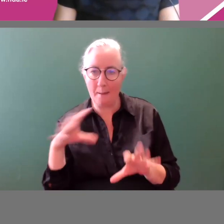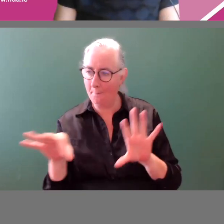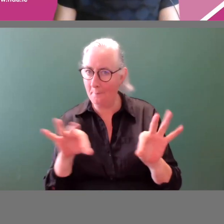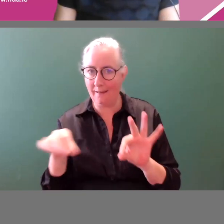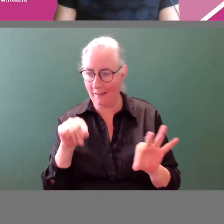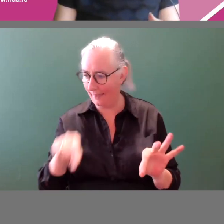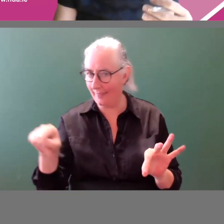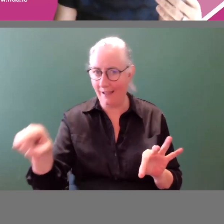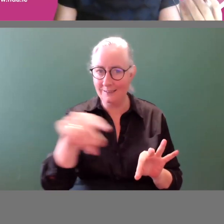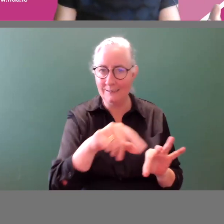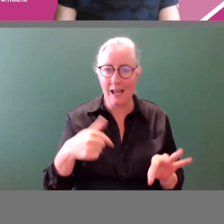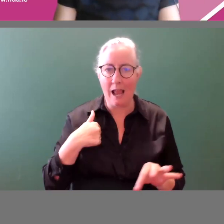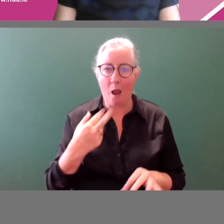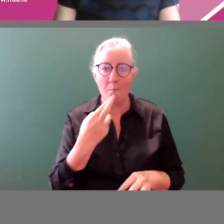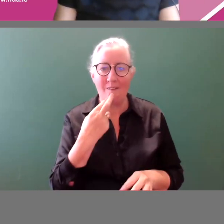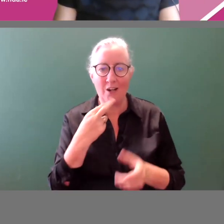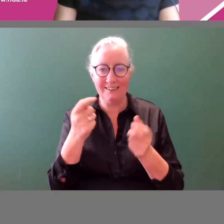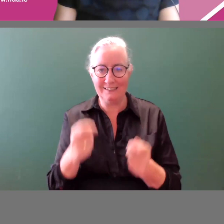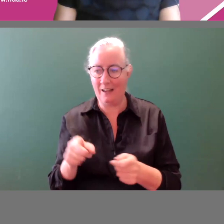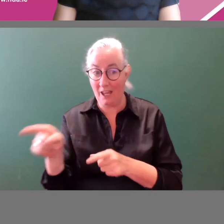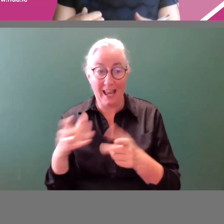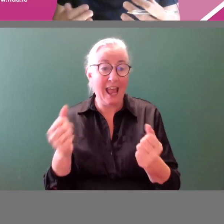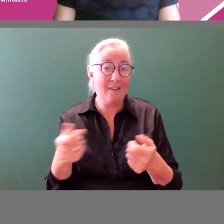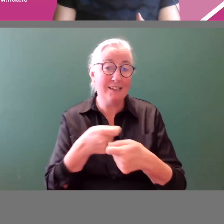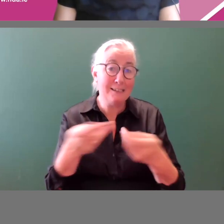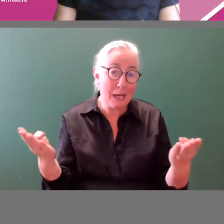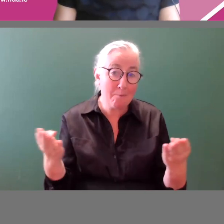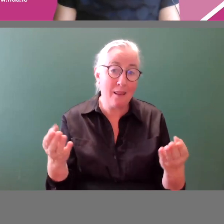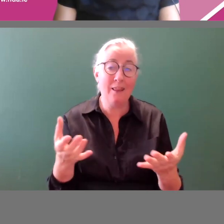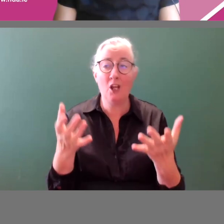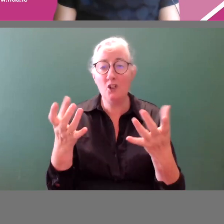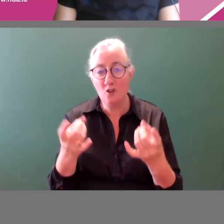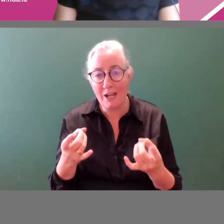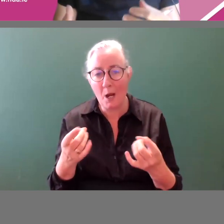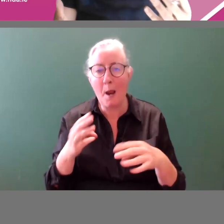they prefer. There is a table and chairs and the more relaxed seating at the couch and there is